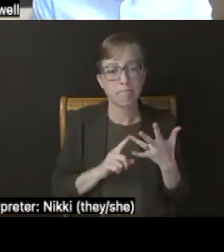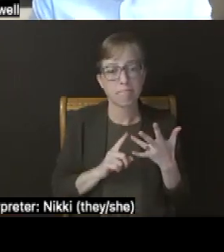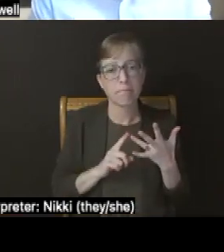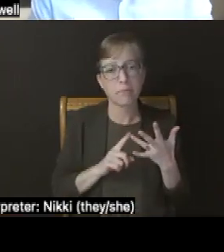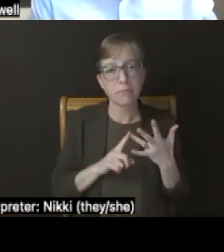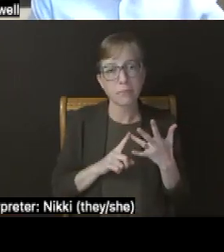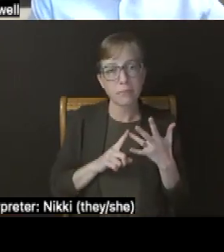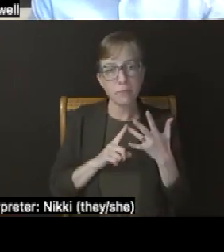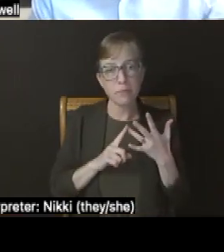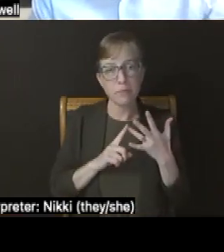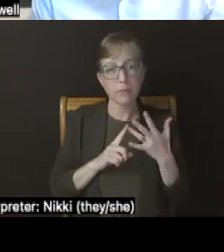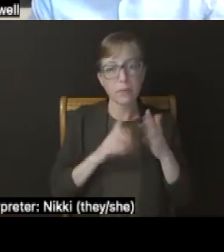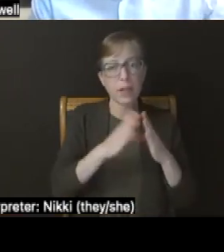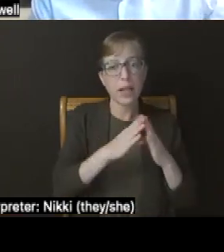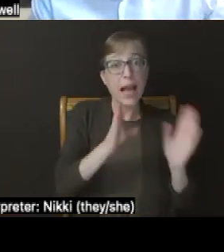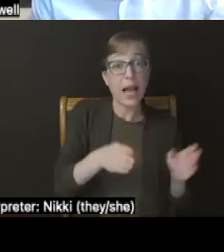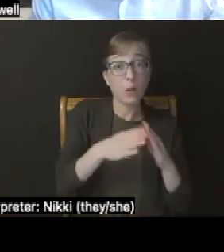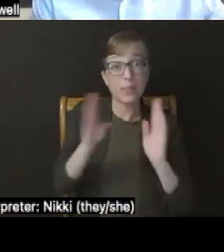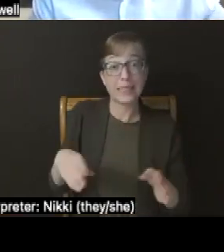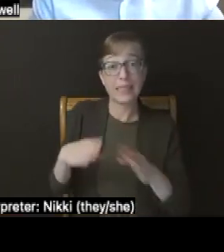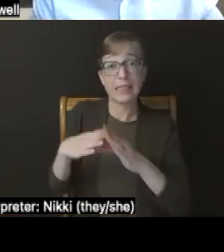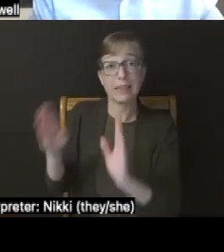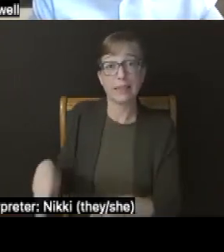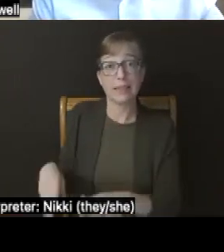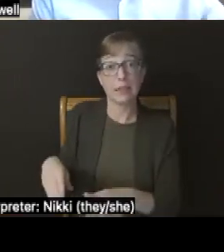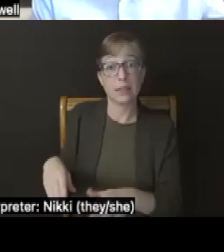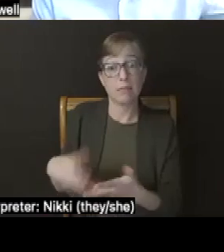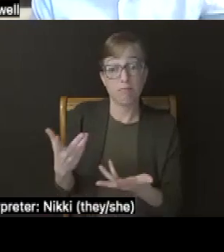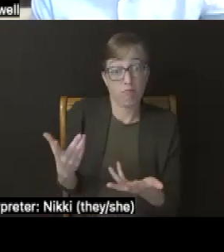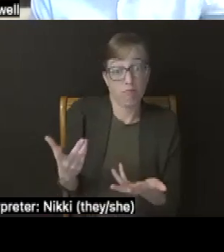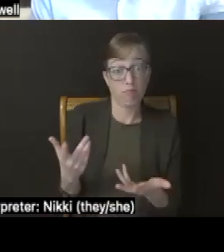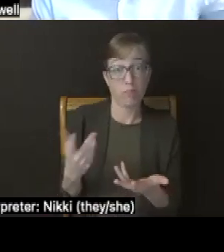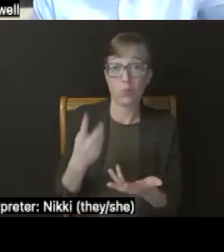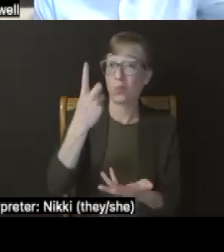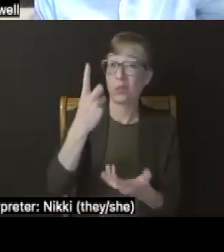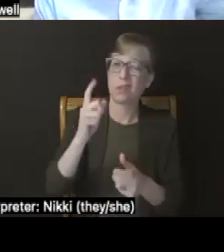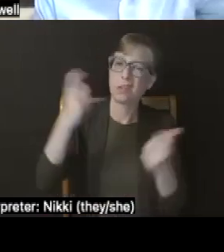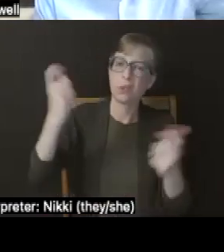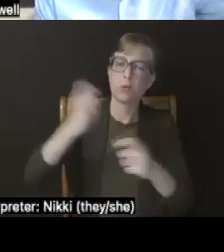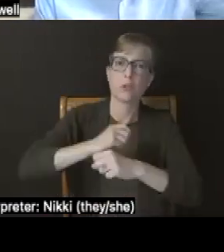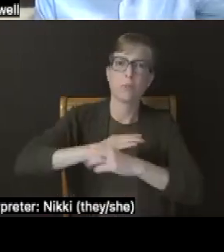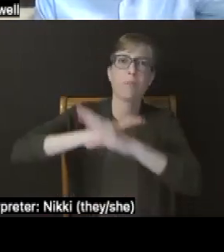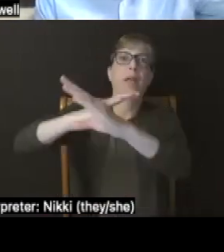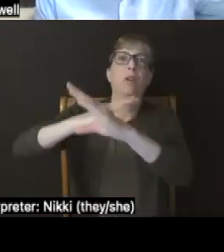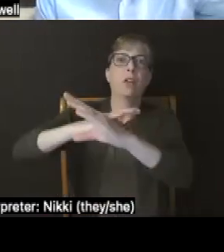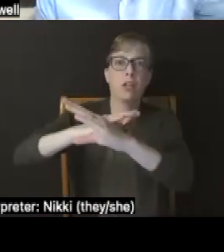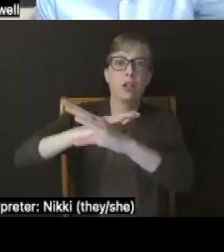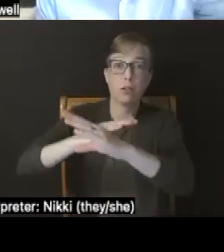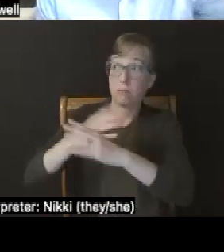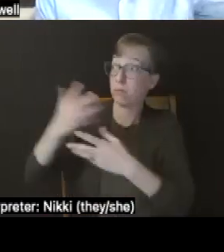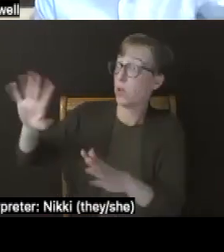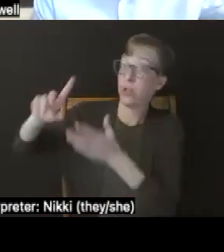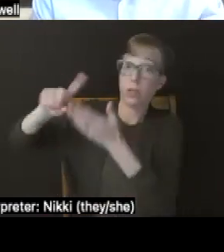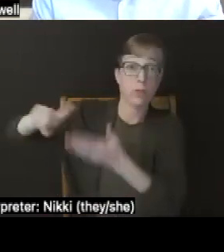One of the biggest barriers to community living is well documented. There's a lot of research on this.